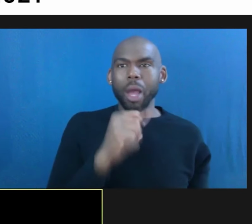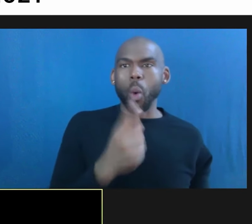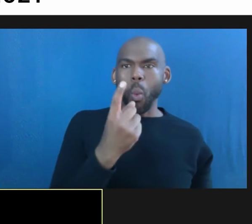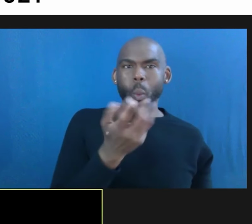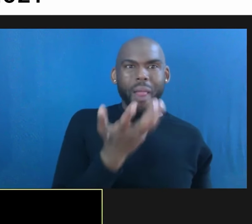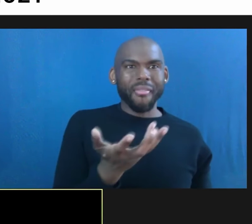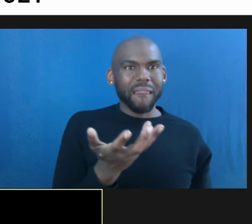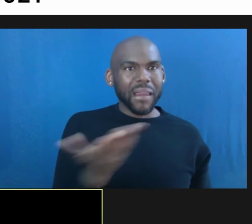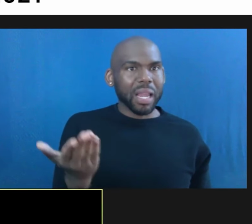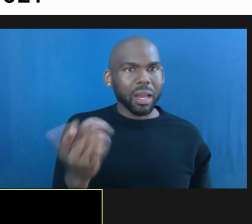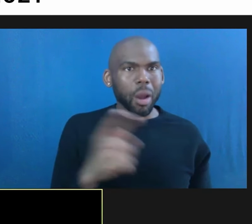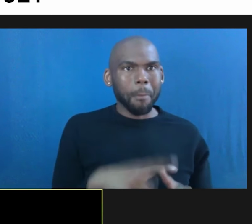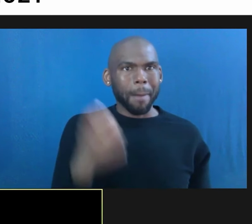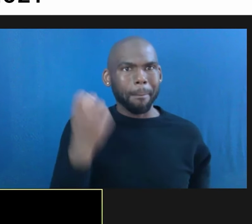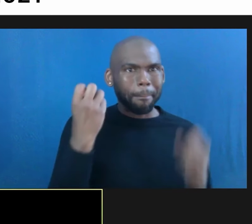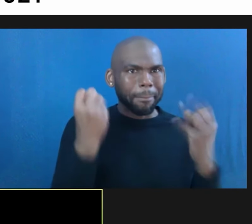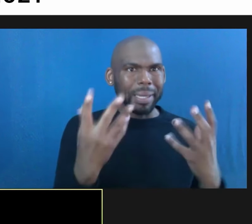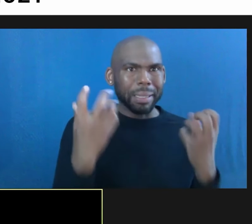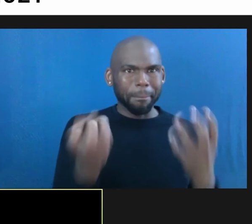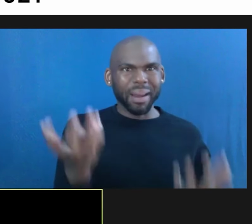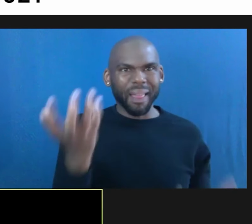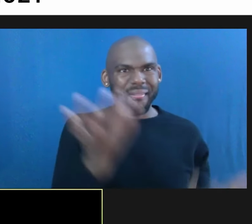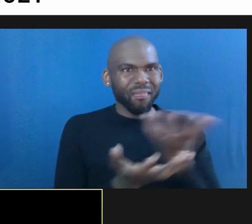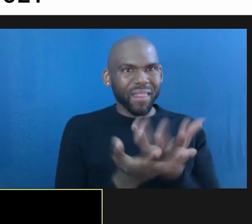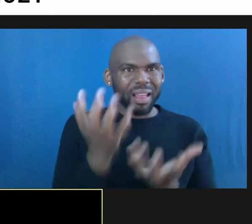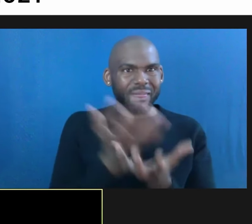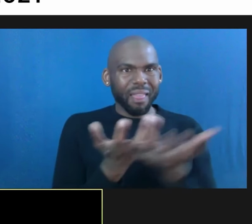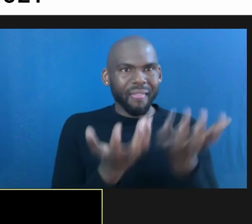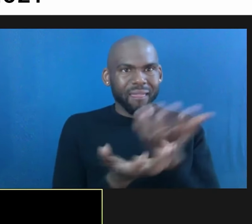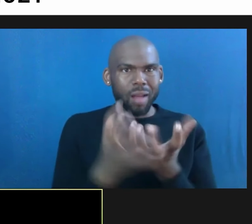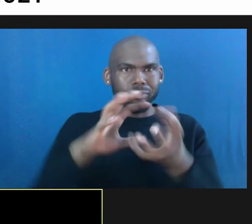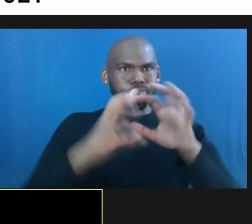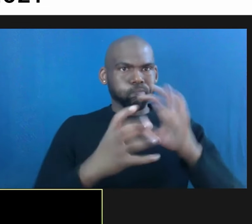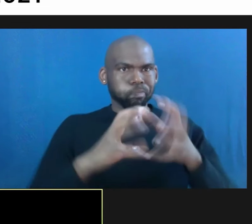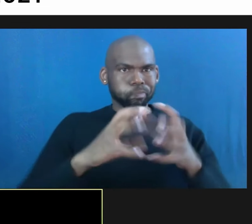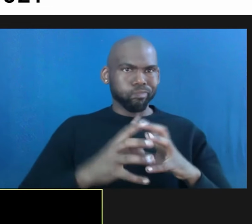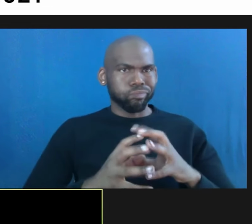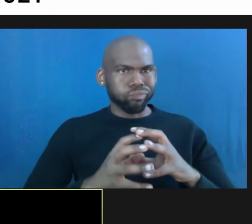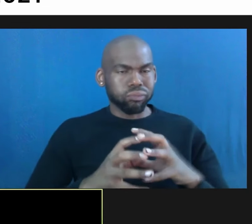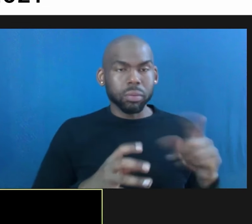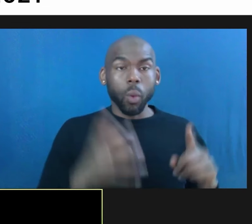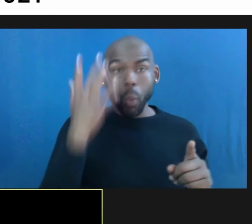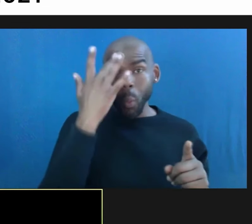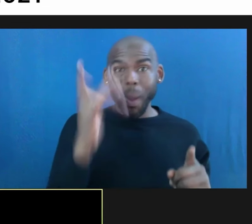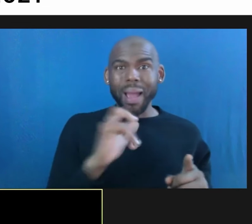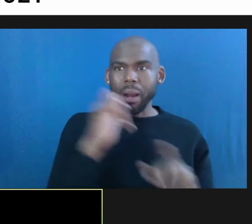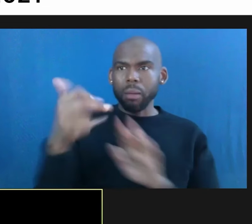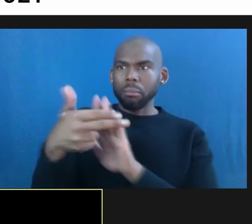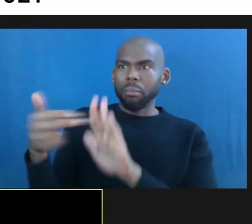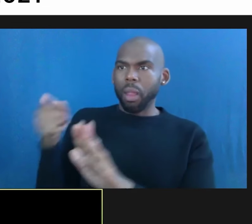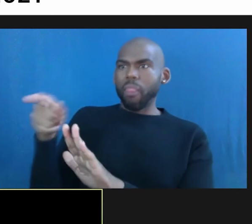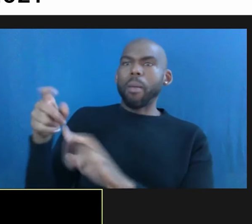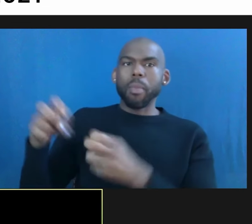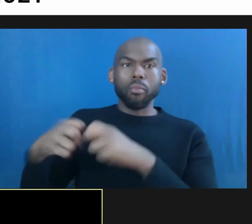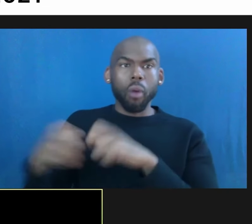Exactly. And not placing the problem of them because the problem is not them, the problem is that there's not enough resources to support their difference.